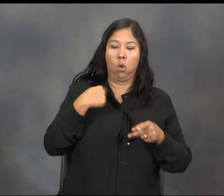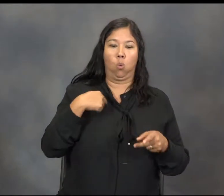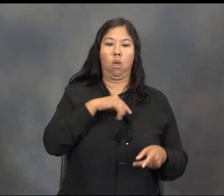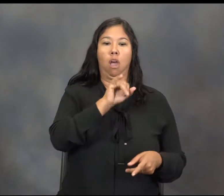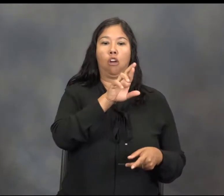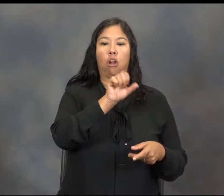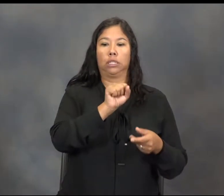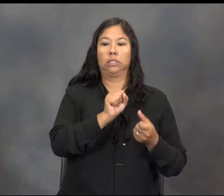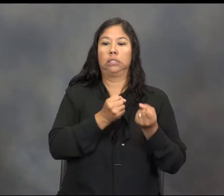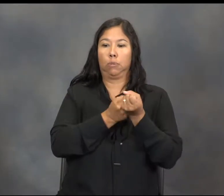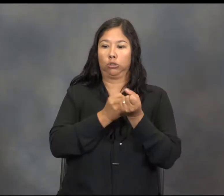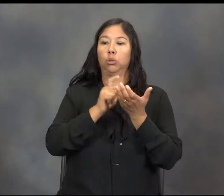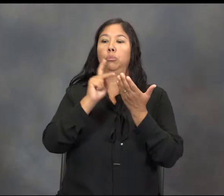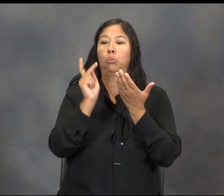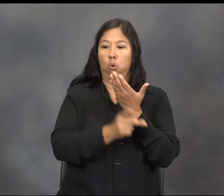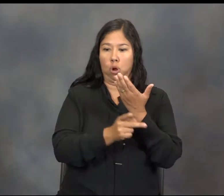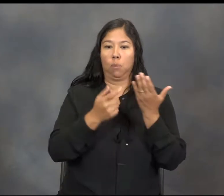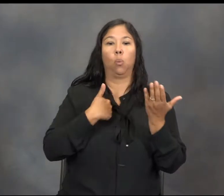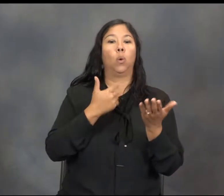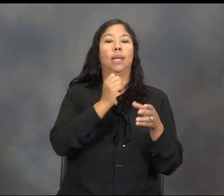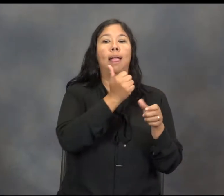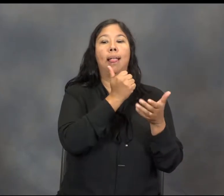That prepares income taxes